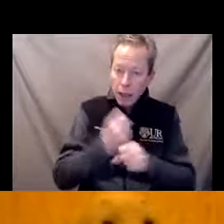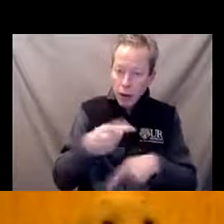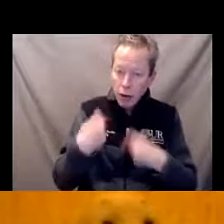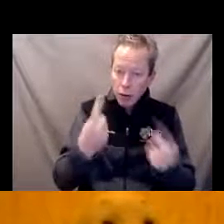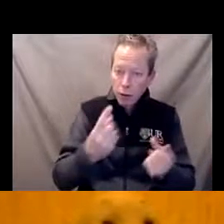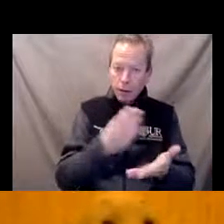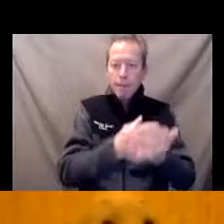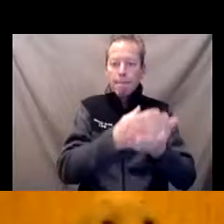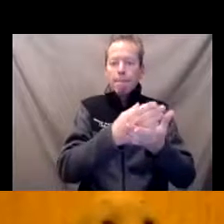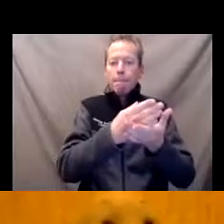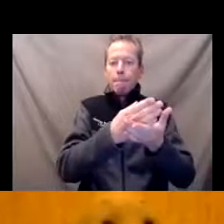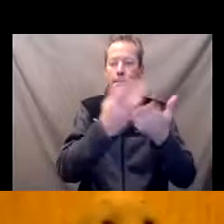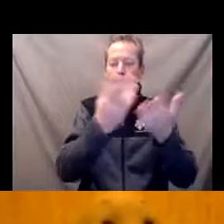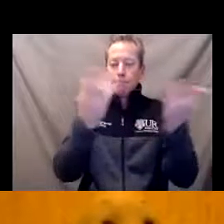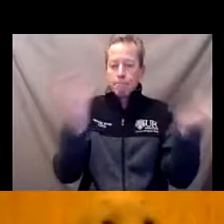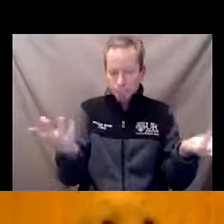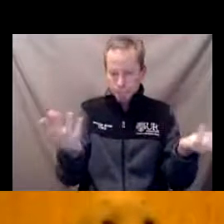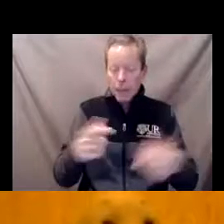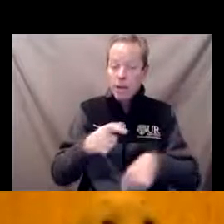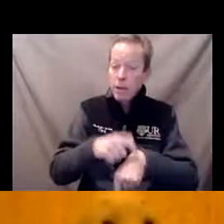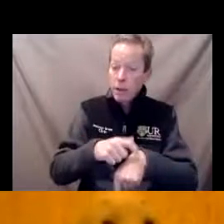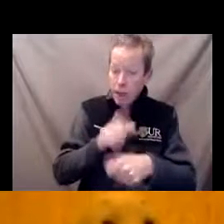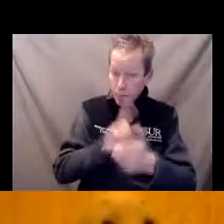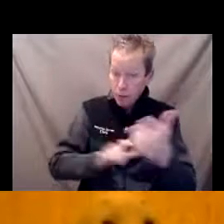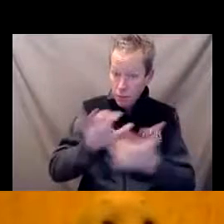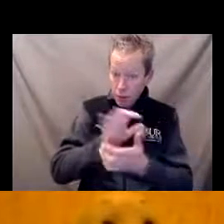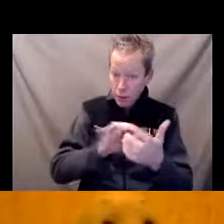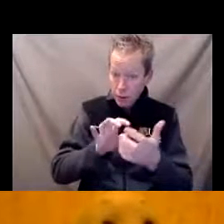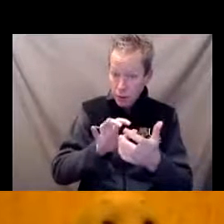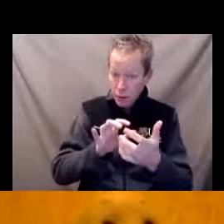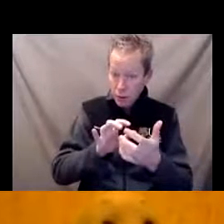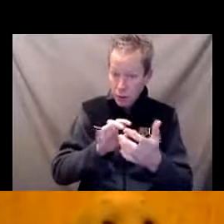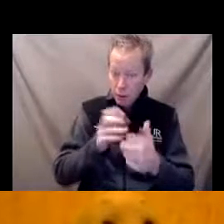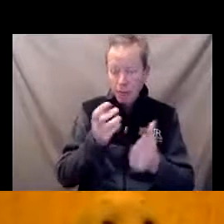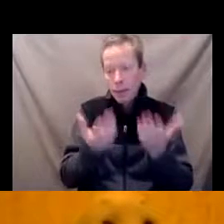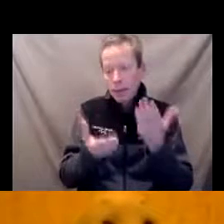now gone. is there a time confusion that they're getting up that you know they're going to bed at